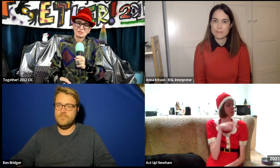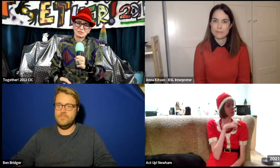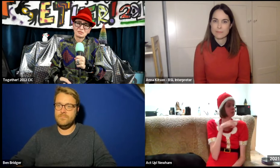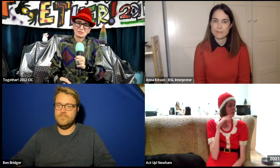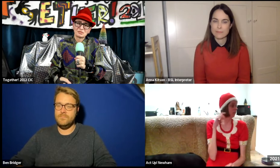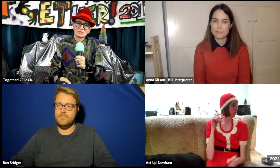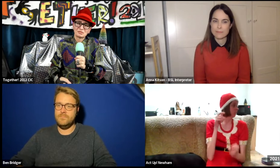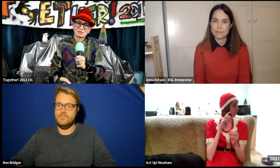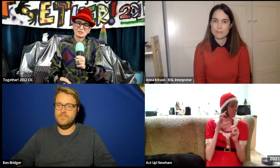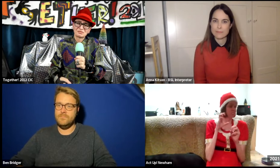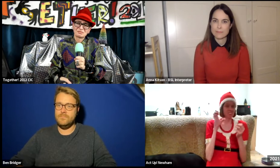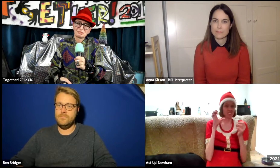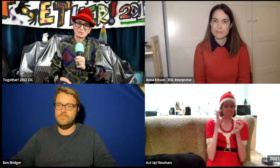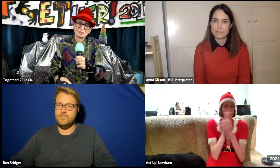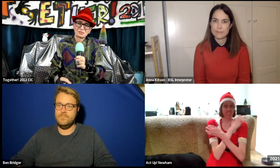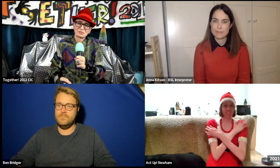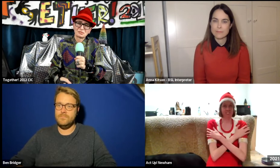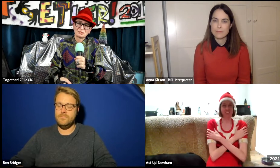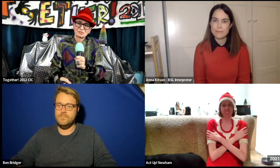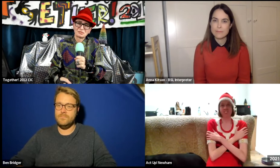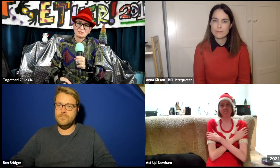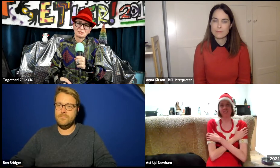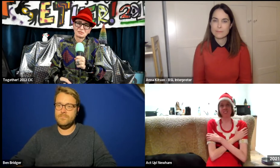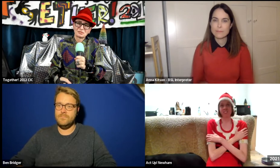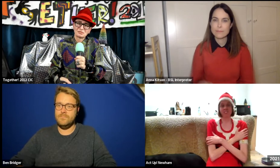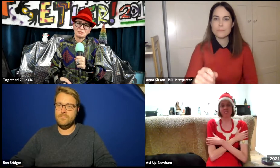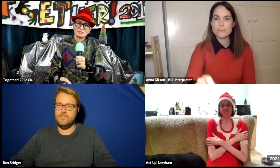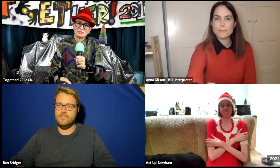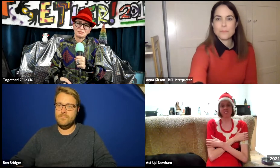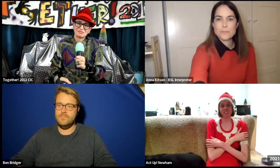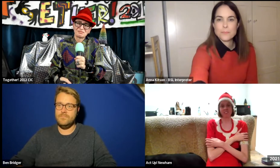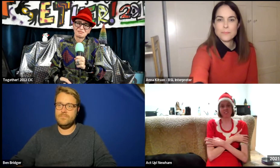I can teach you.